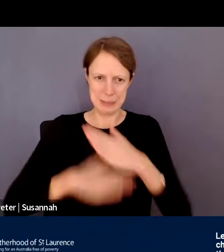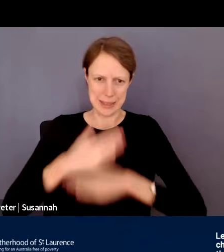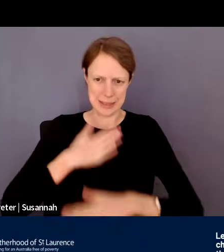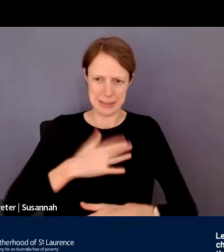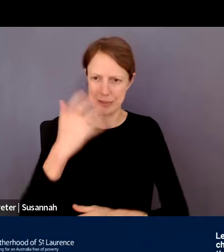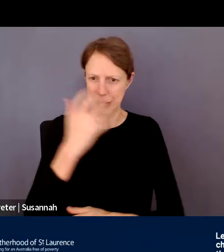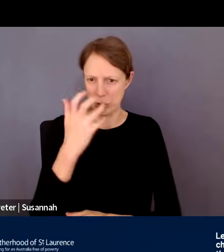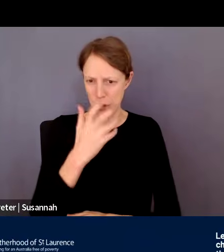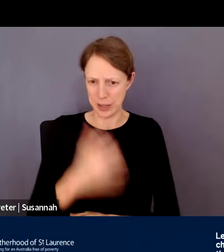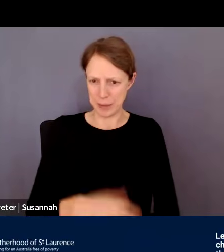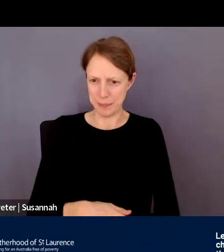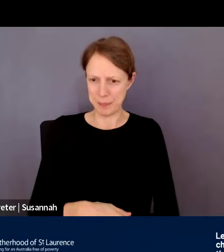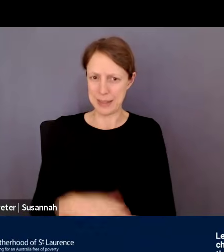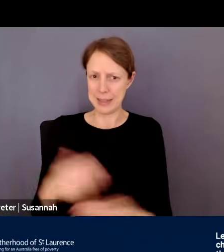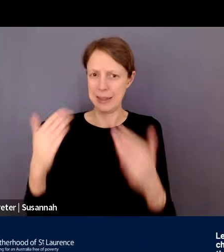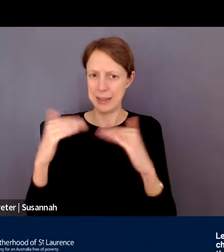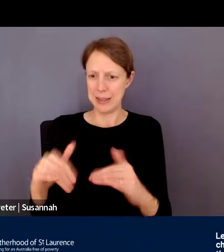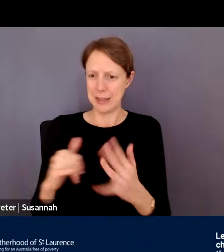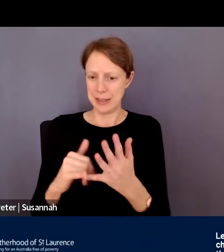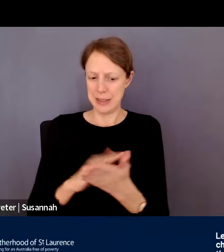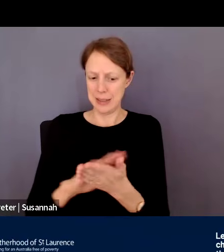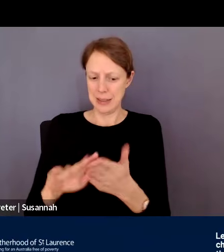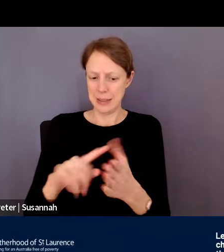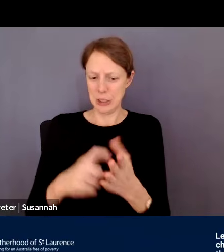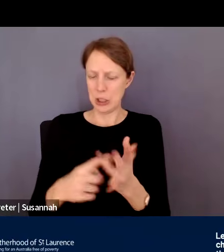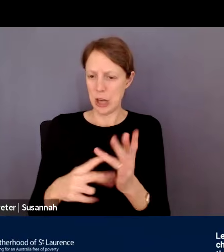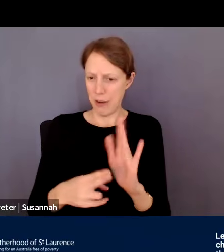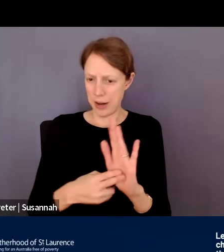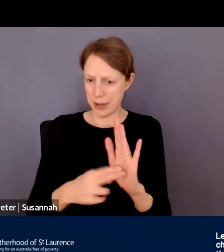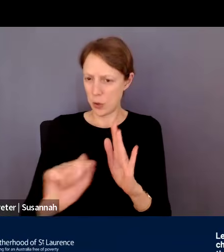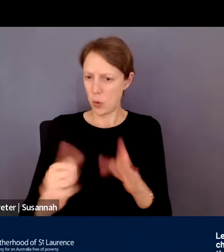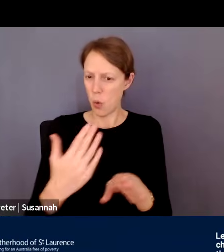I'm hoping I can come to you next. Your work at the Centre For Child and Community Health focuses